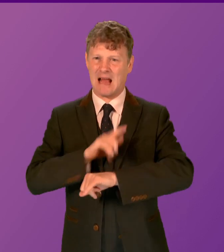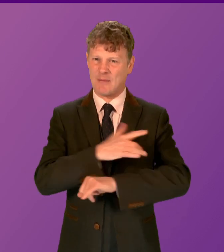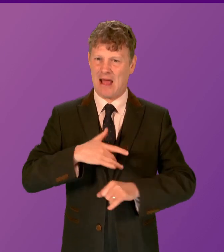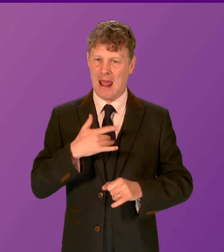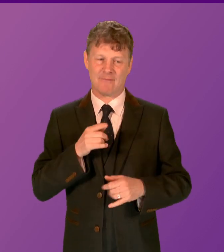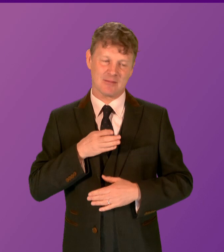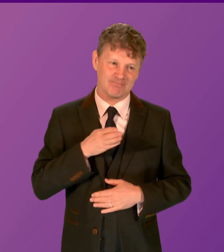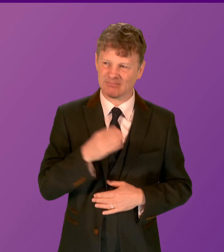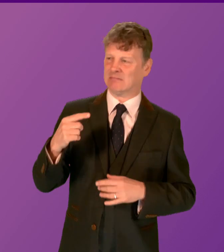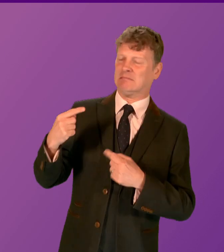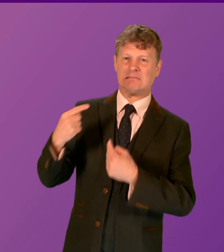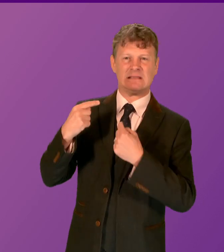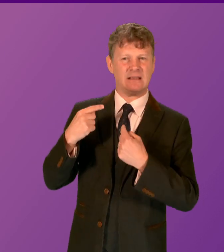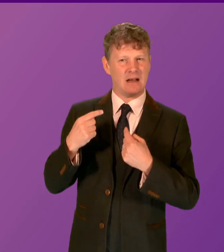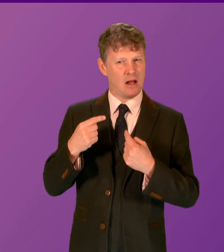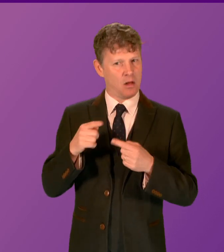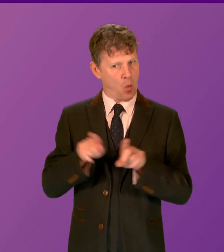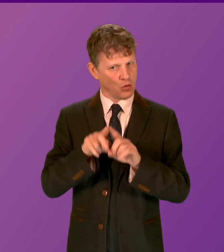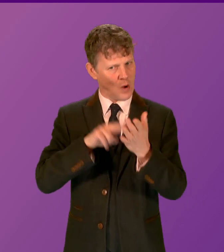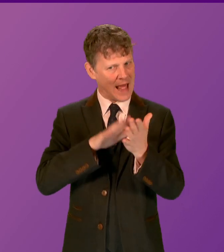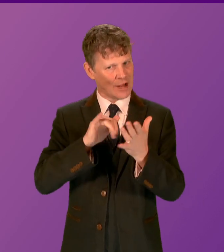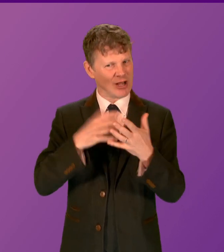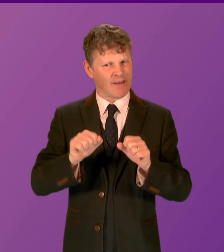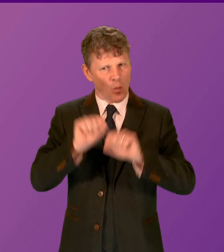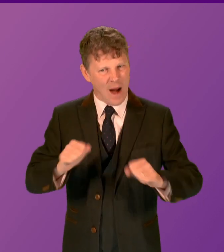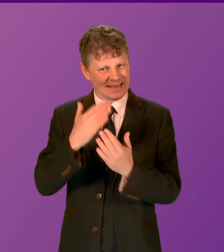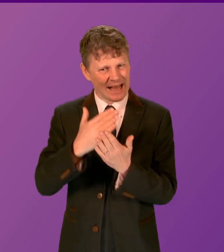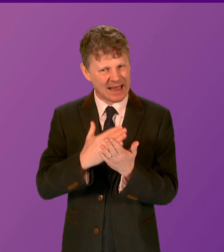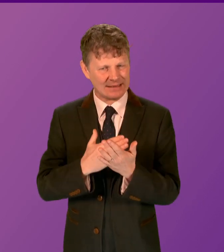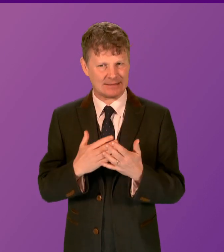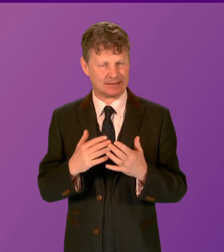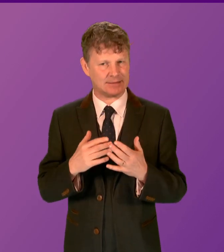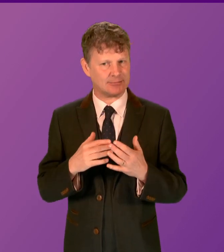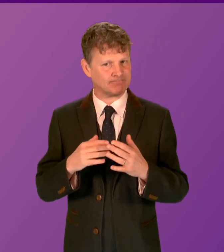Given the waiting list pressures across the NHS, has the First Minister had direct discussions